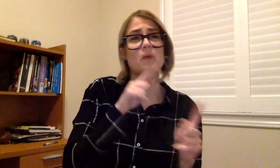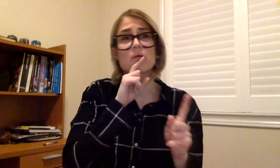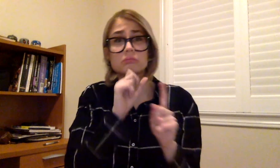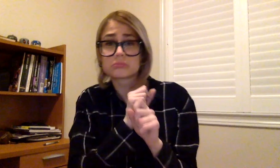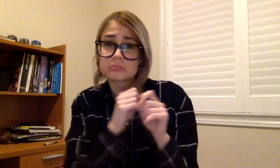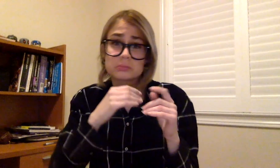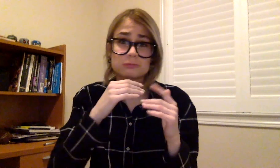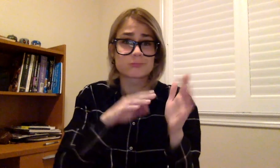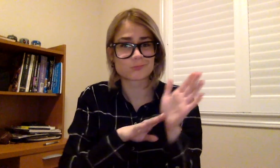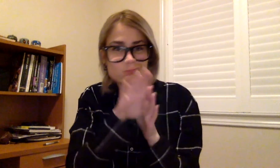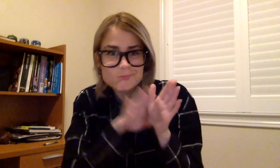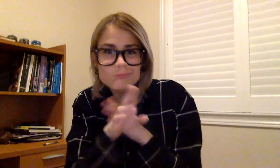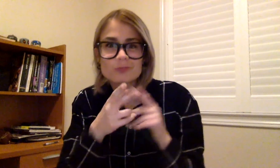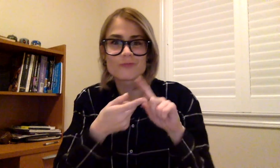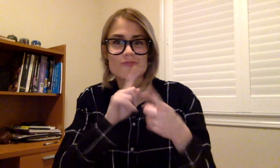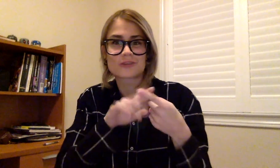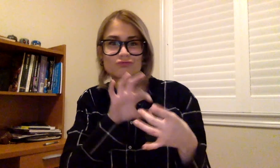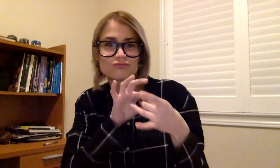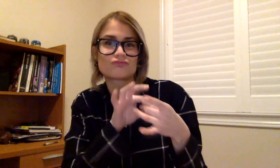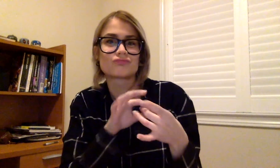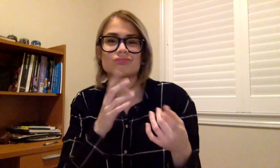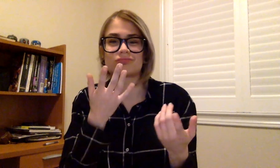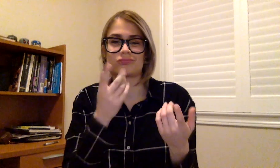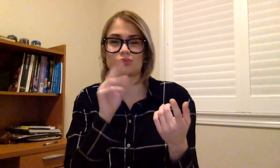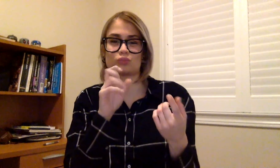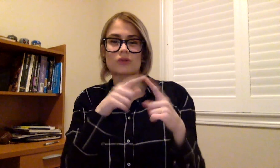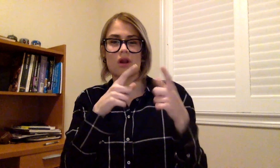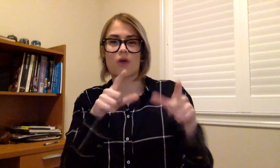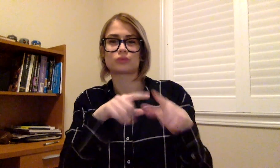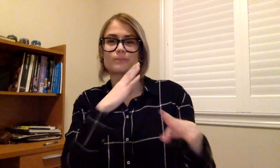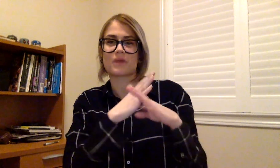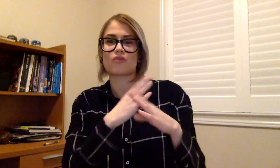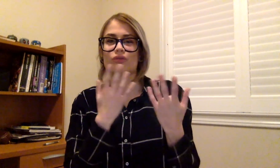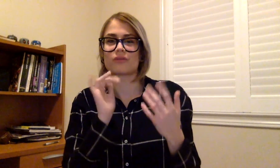But, we never really built a friendship due to the language barriers.